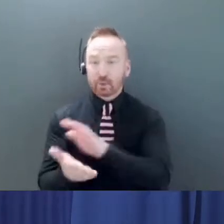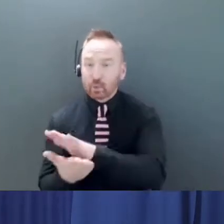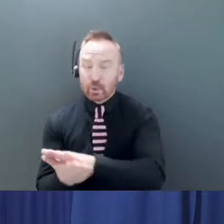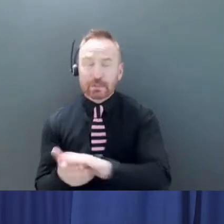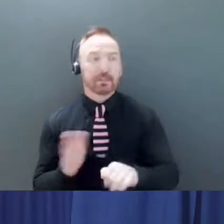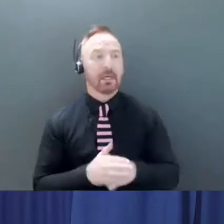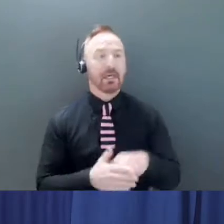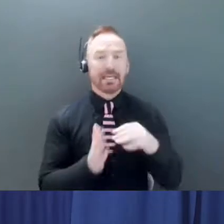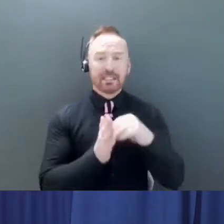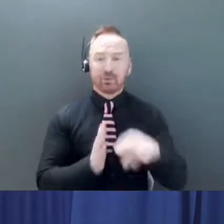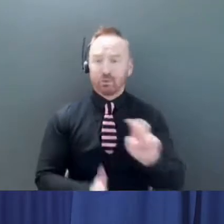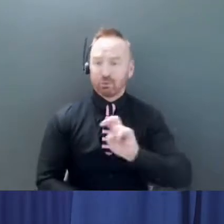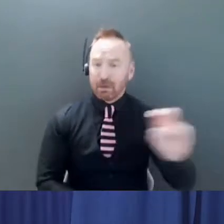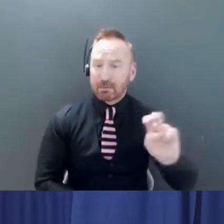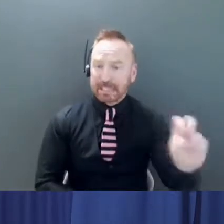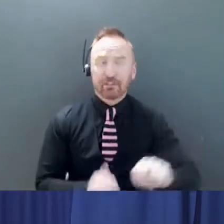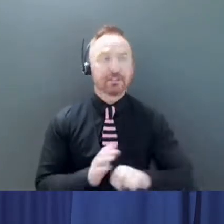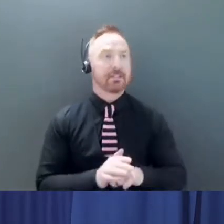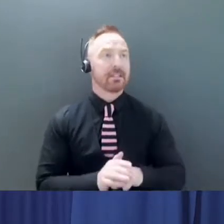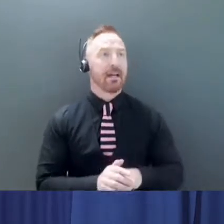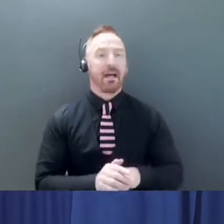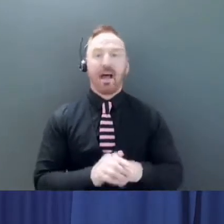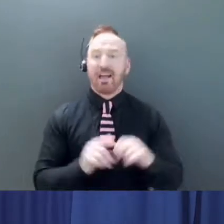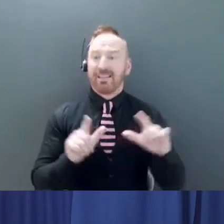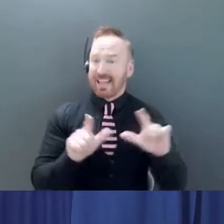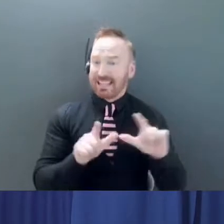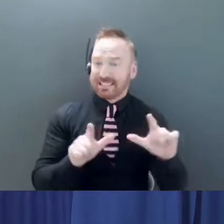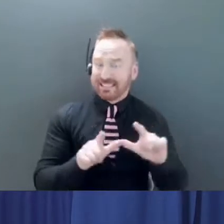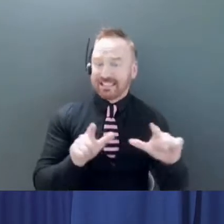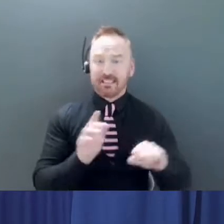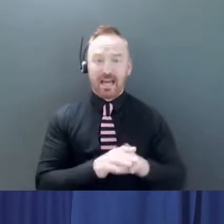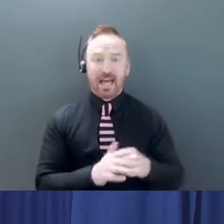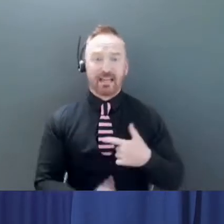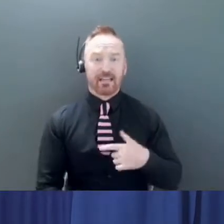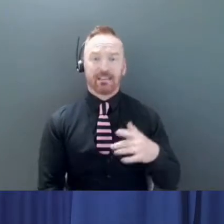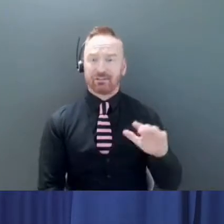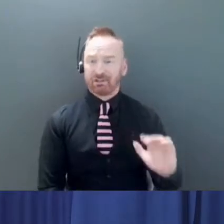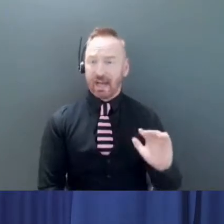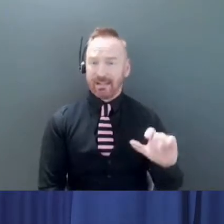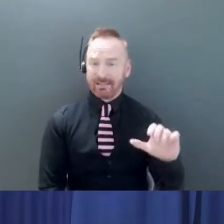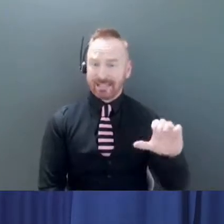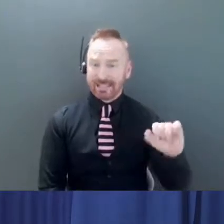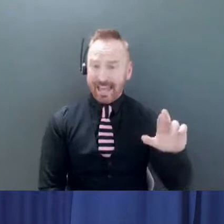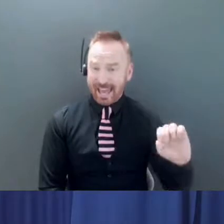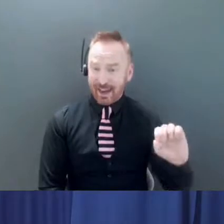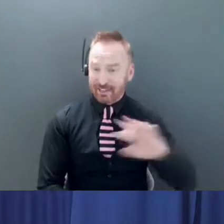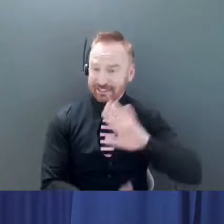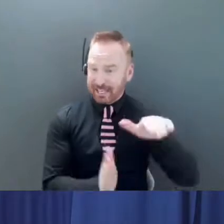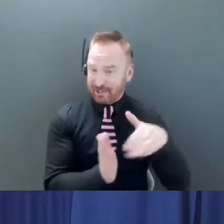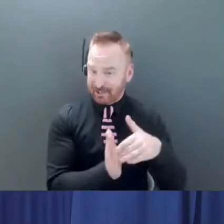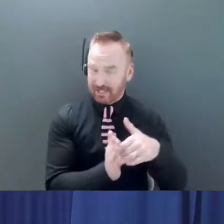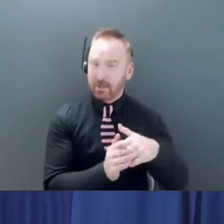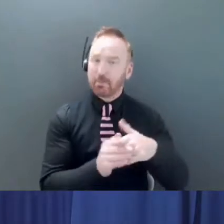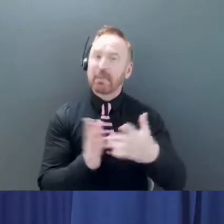transportation, and licensed childcare centres available in the coming days.